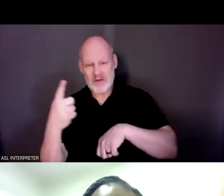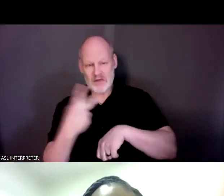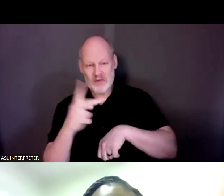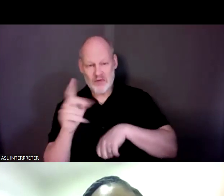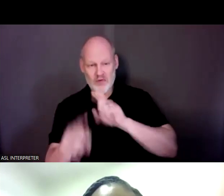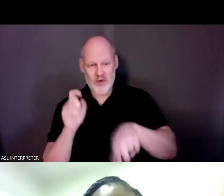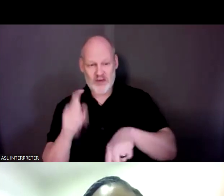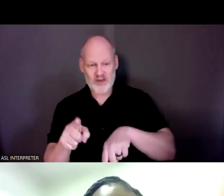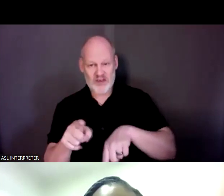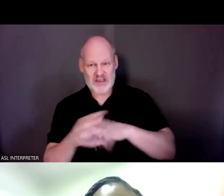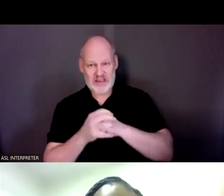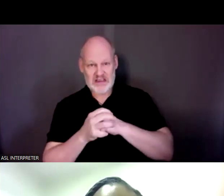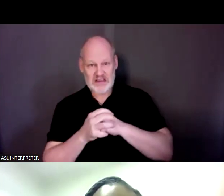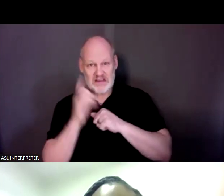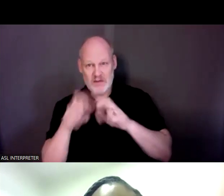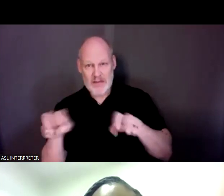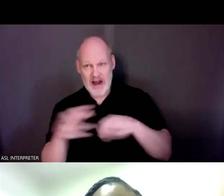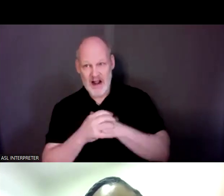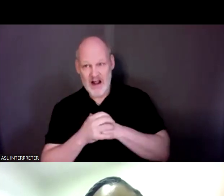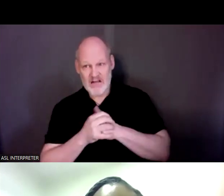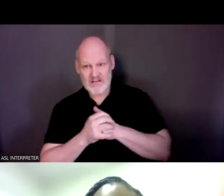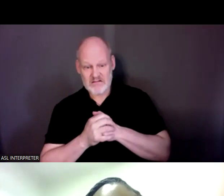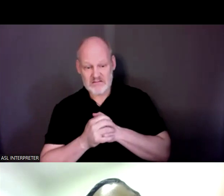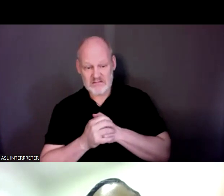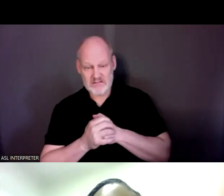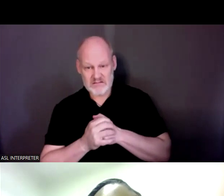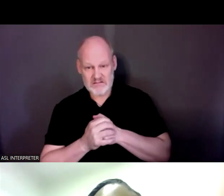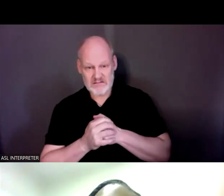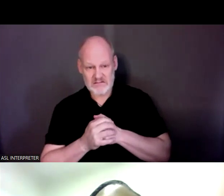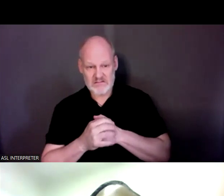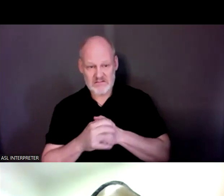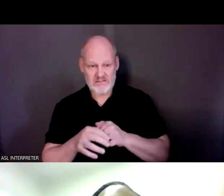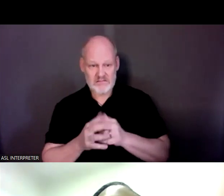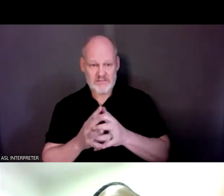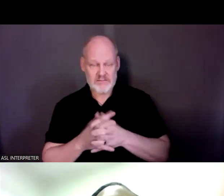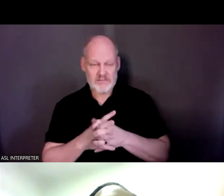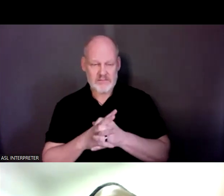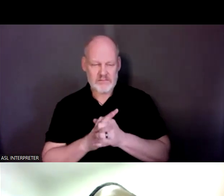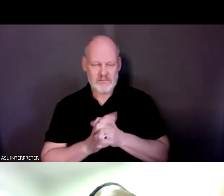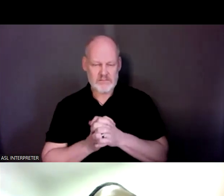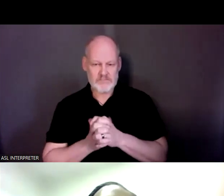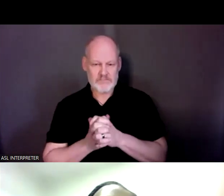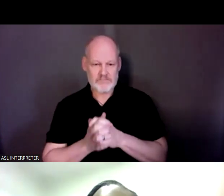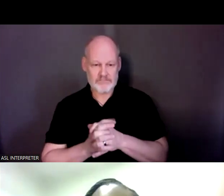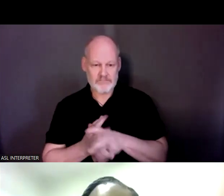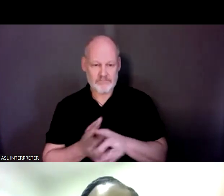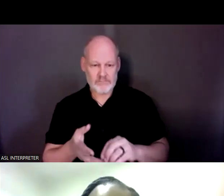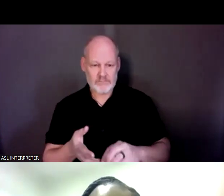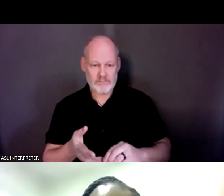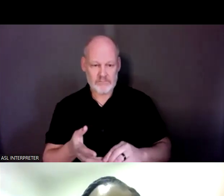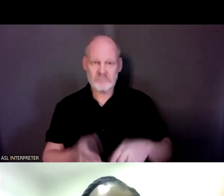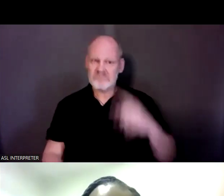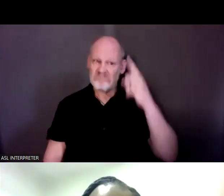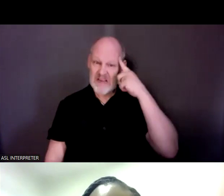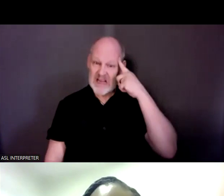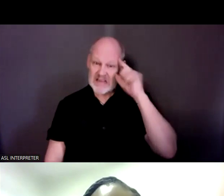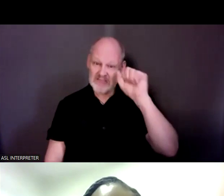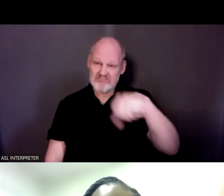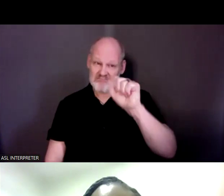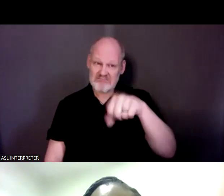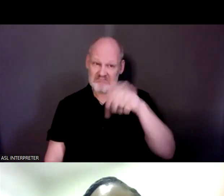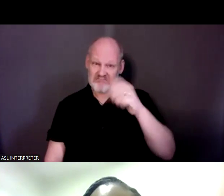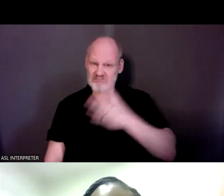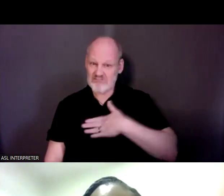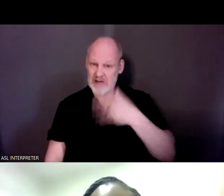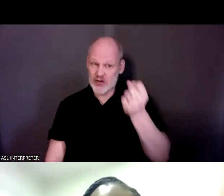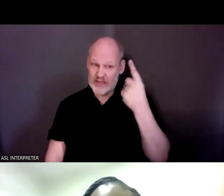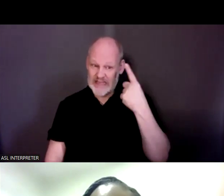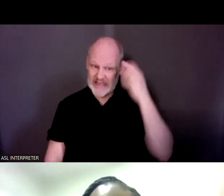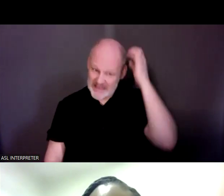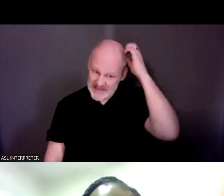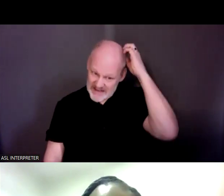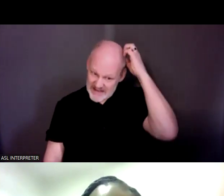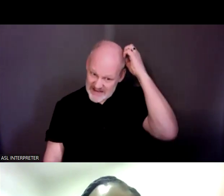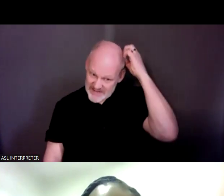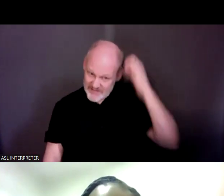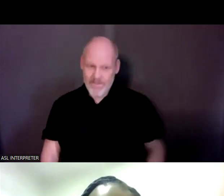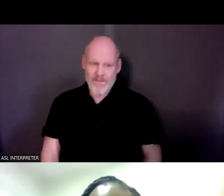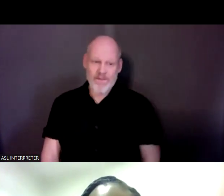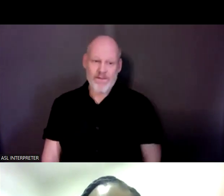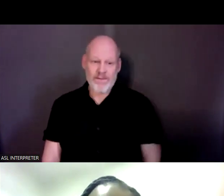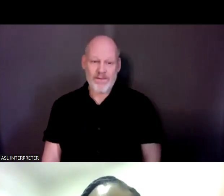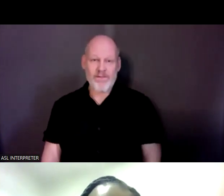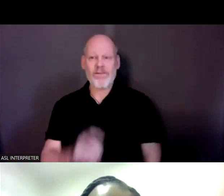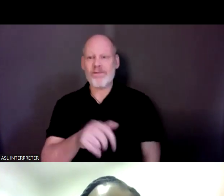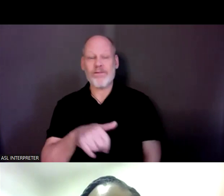panel I think we do based on my um and so if there's anything um